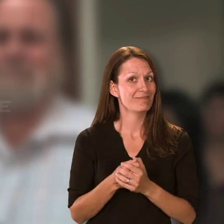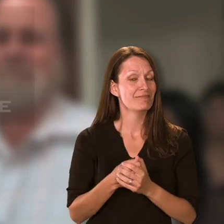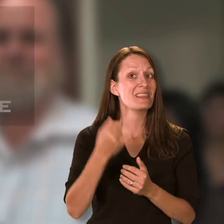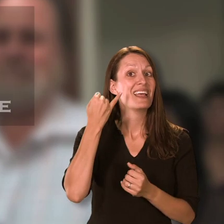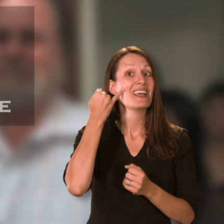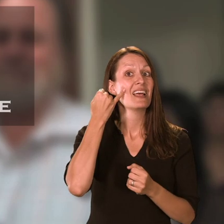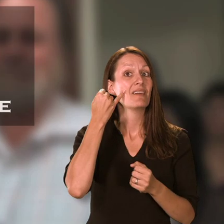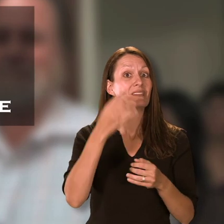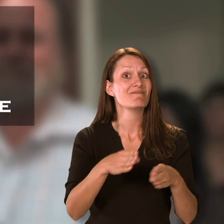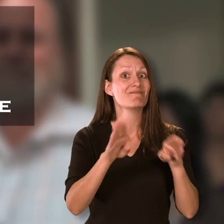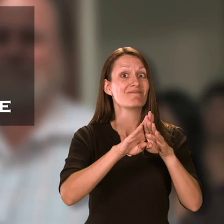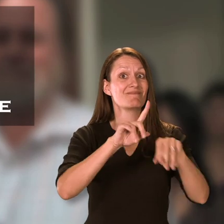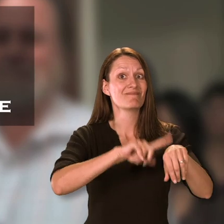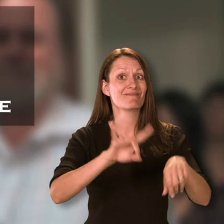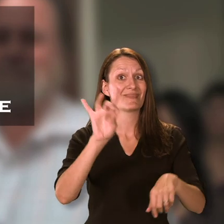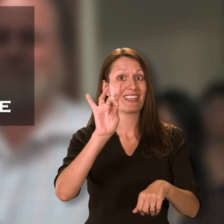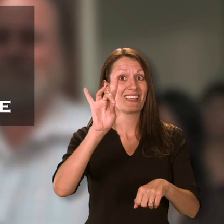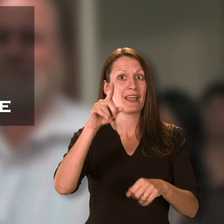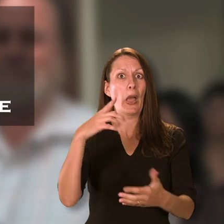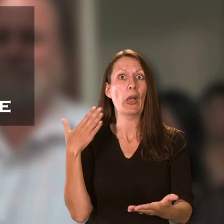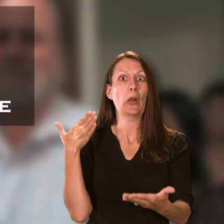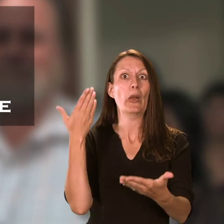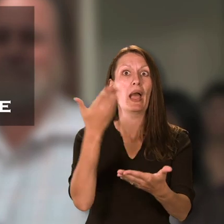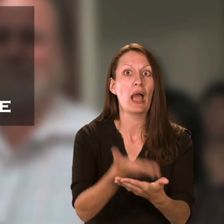However, if you arrive in line after 8:00 p.m.,